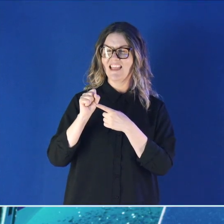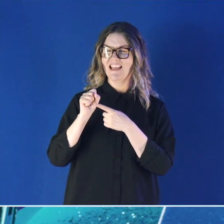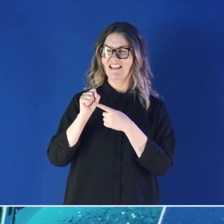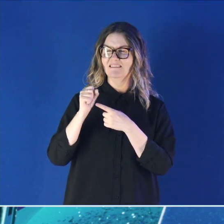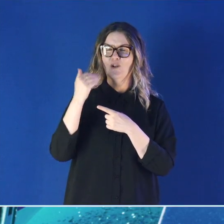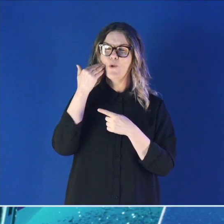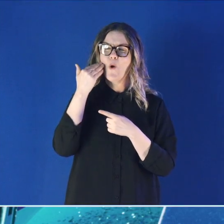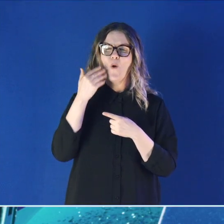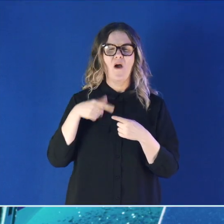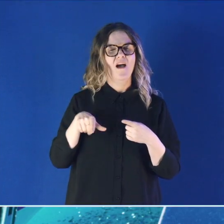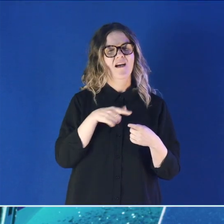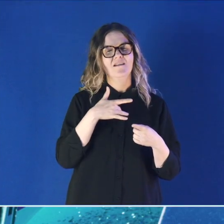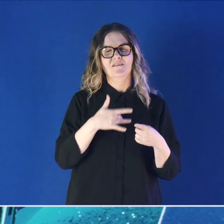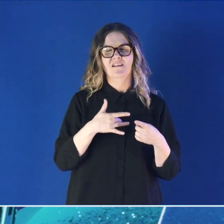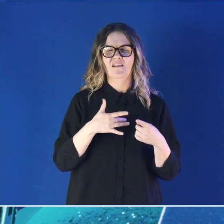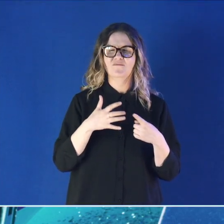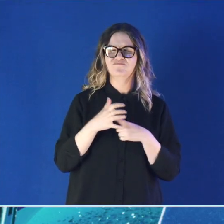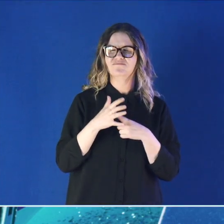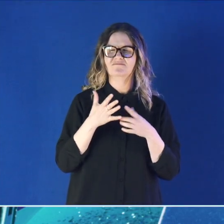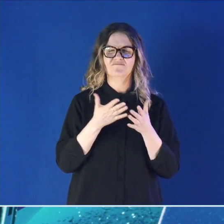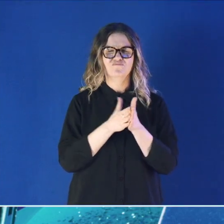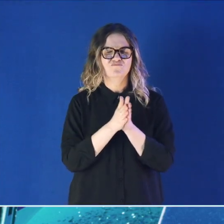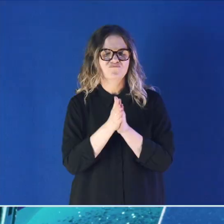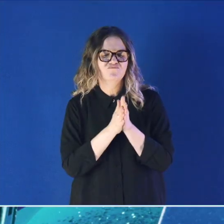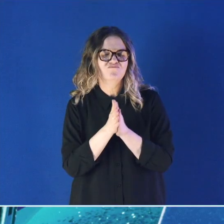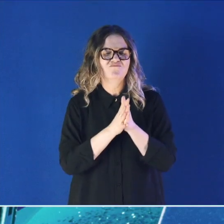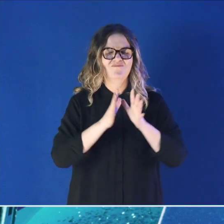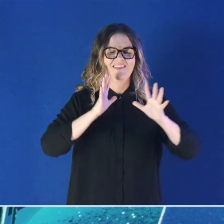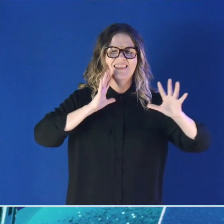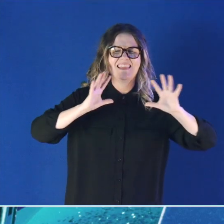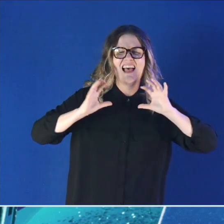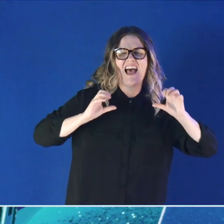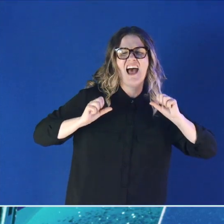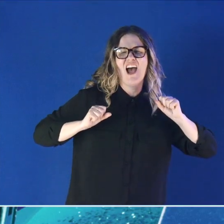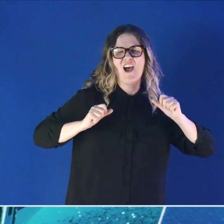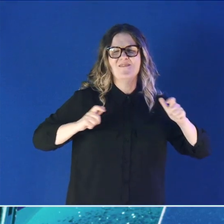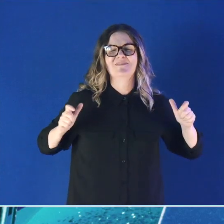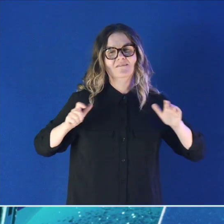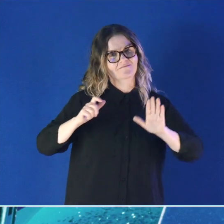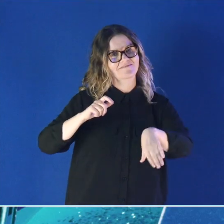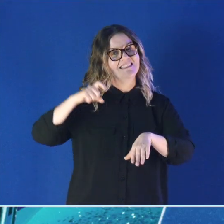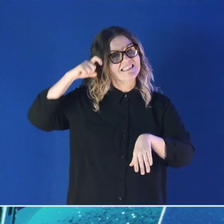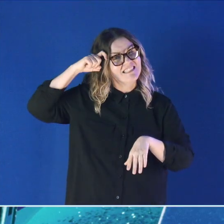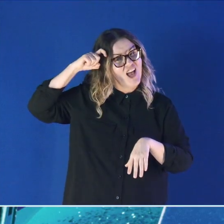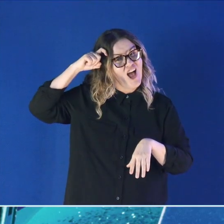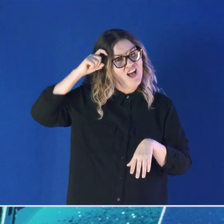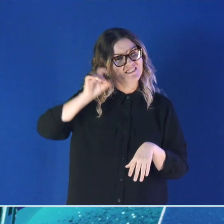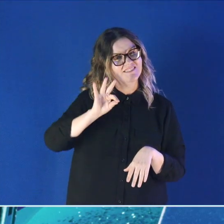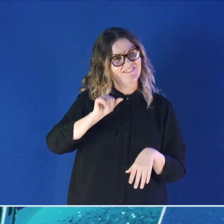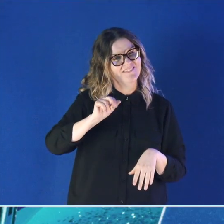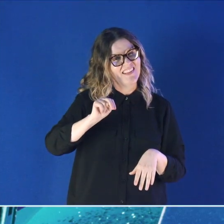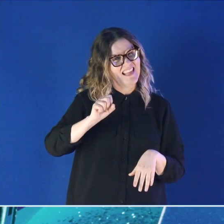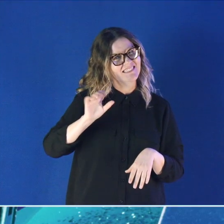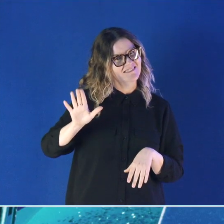bolder in their fandom than Seattle Seahawks fans. I had the privilege one year of coming flying on the way